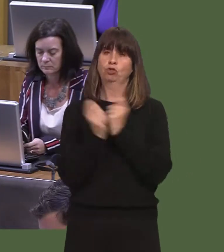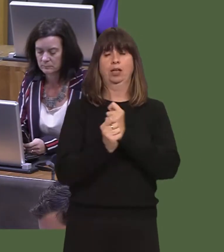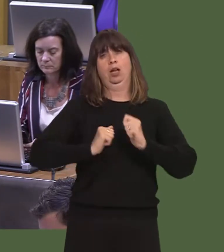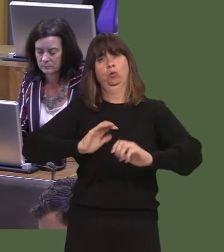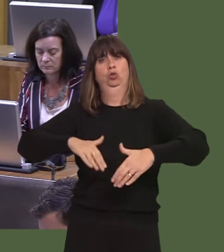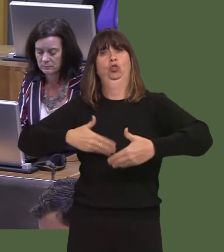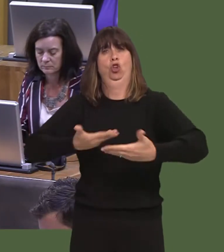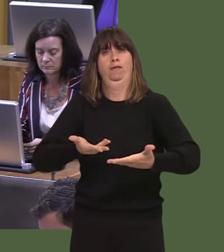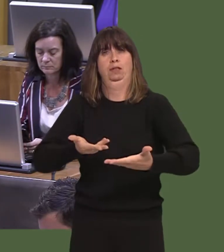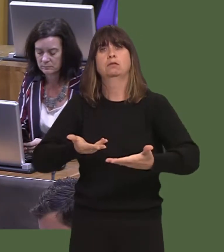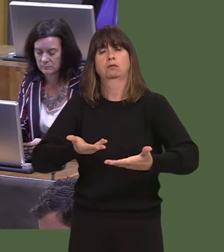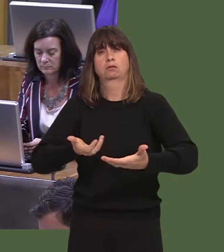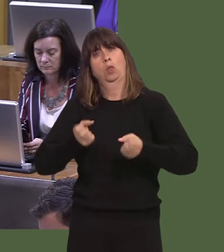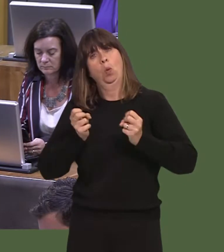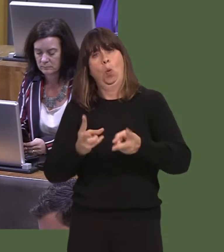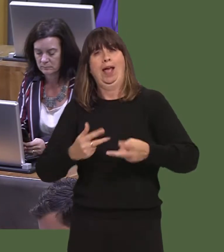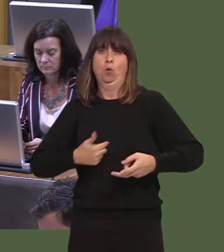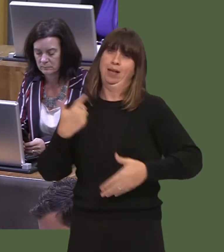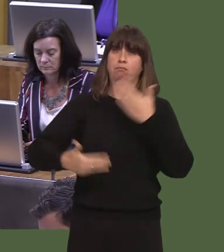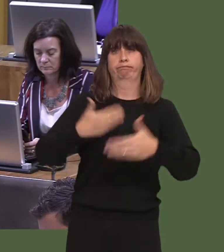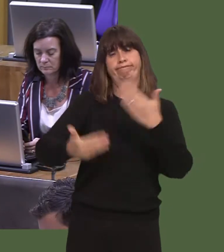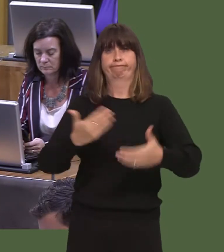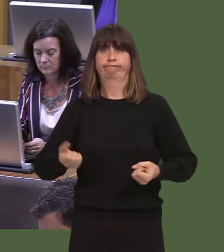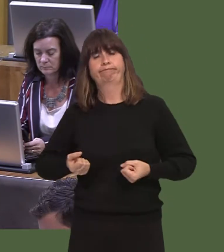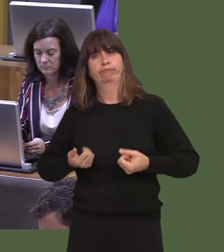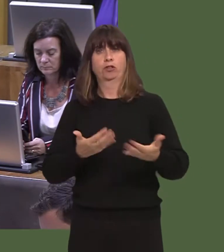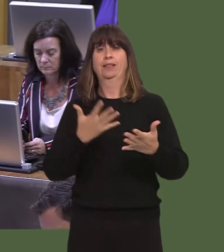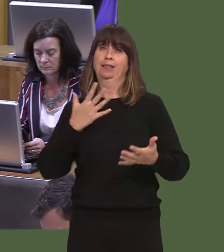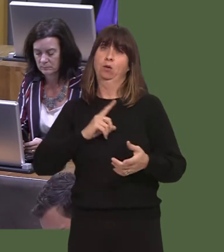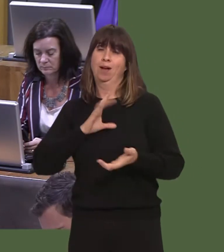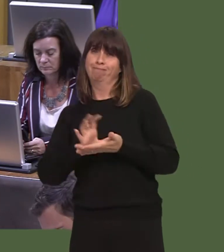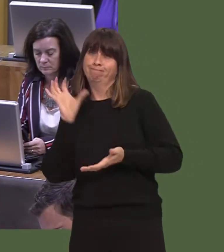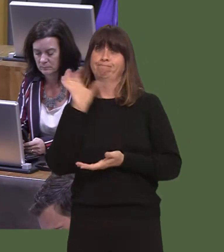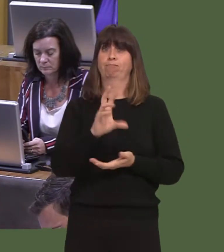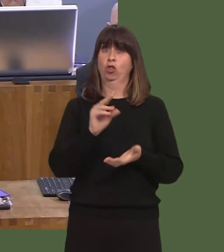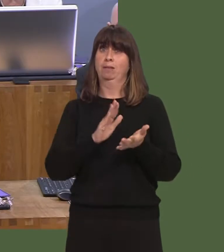delivered, and that's why we've set up a £100 million fund to develop new ways of working.